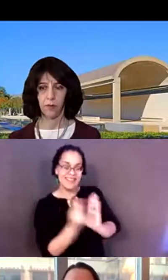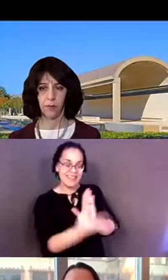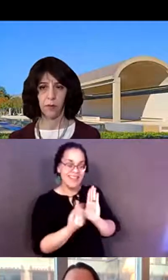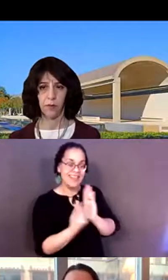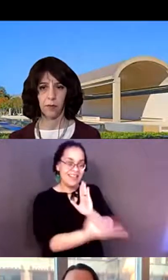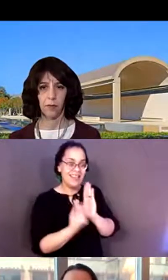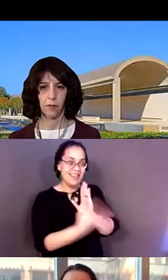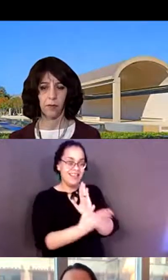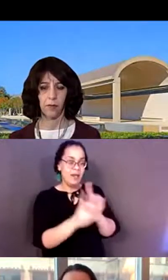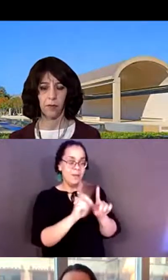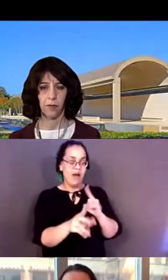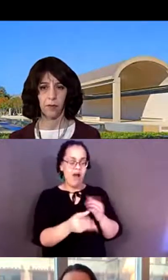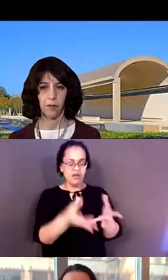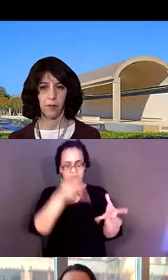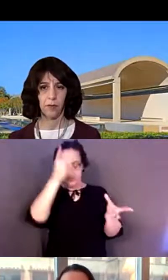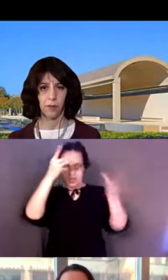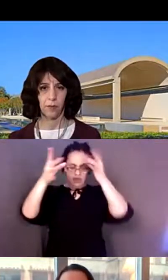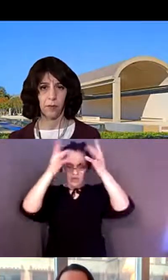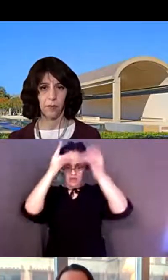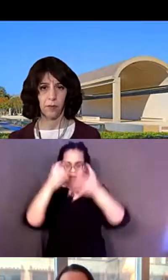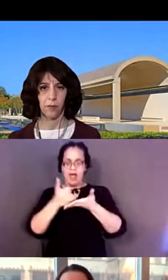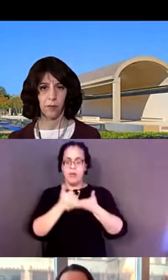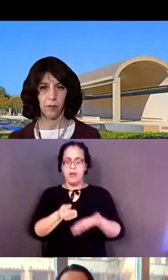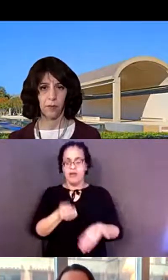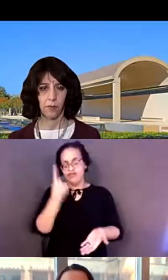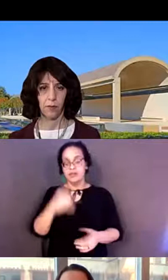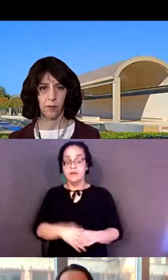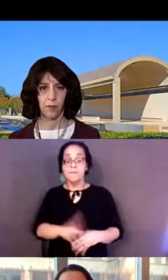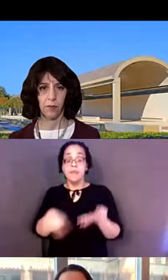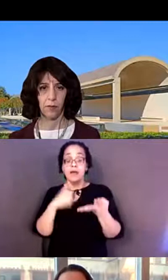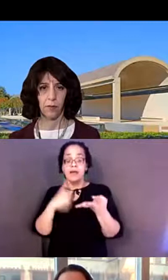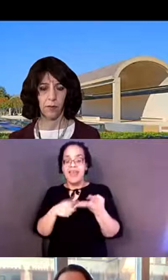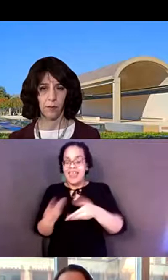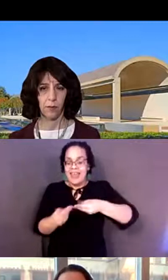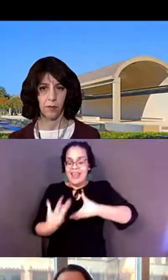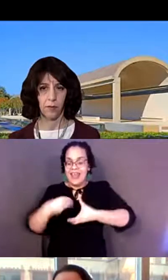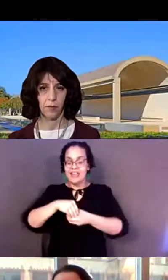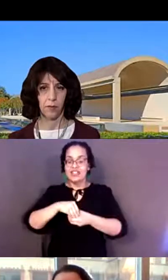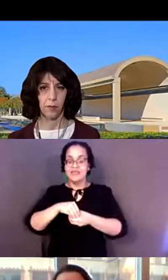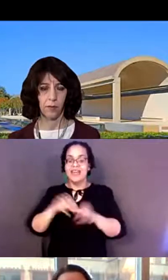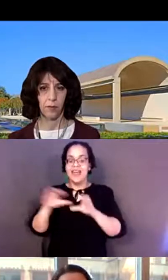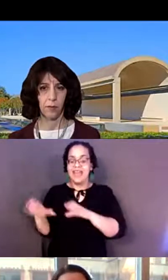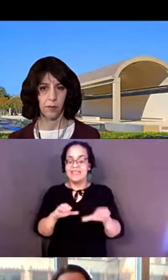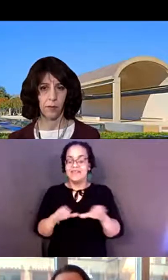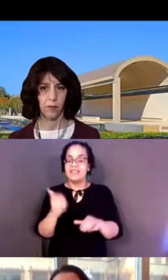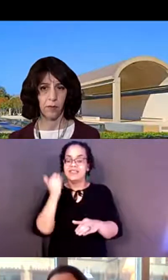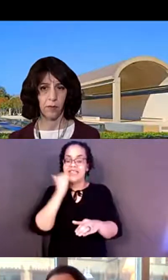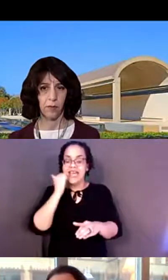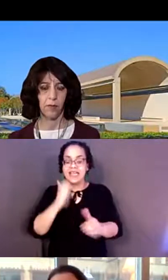helping information come in. And then finally the engagement and activities of daily living. And again,